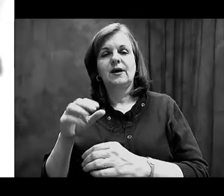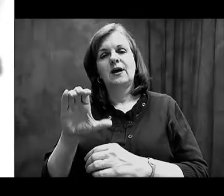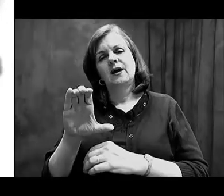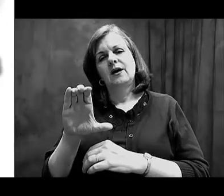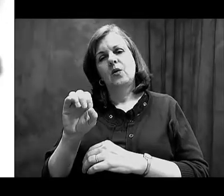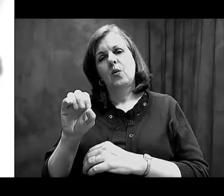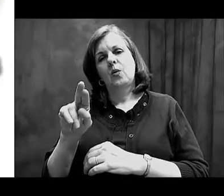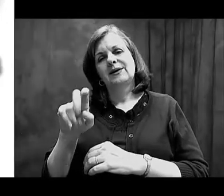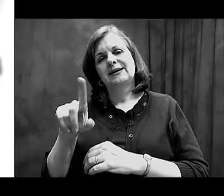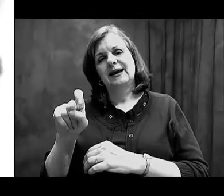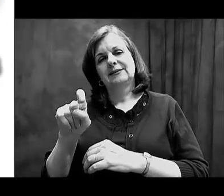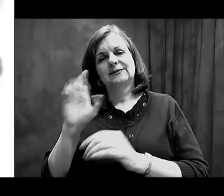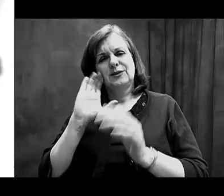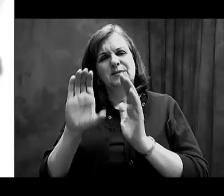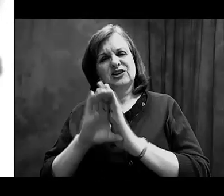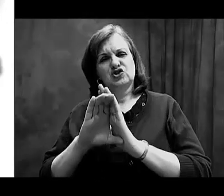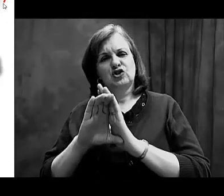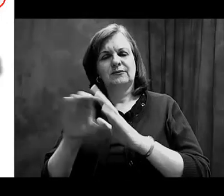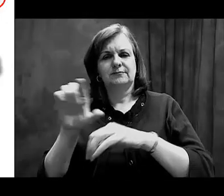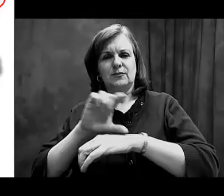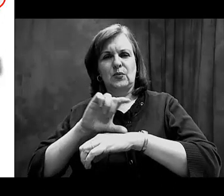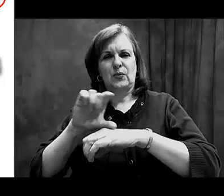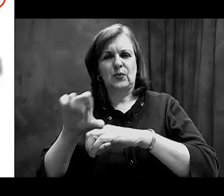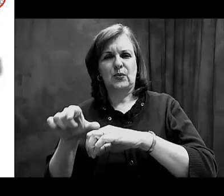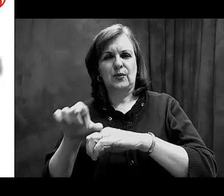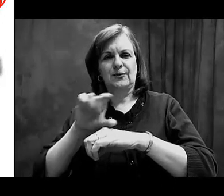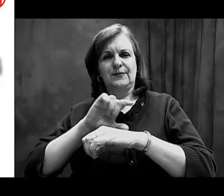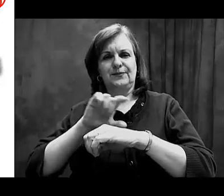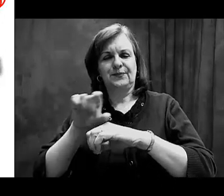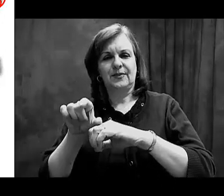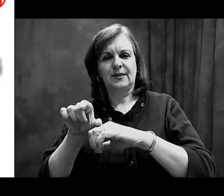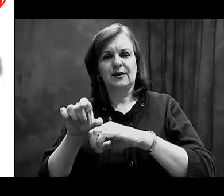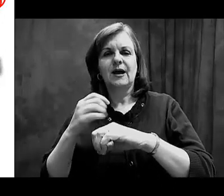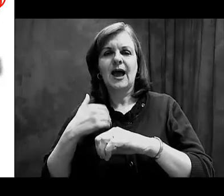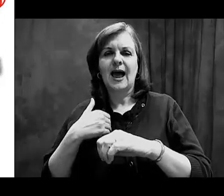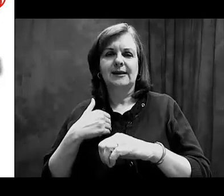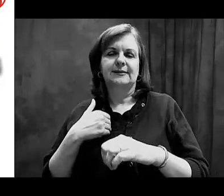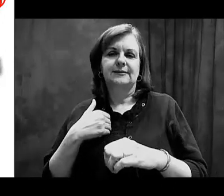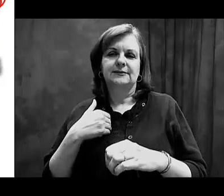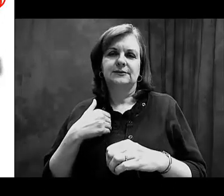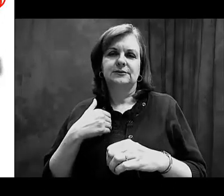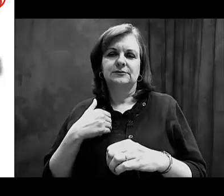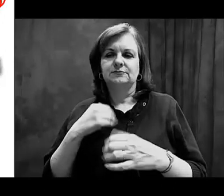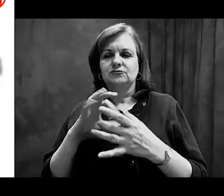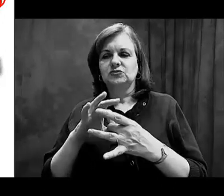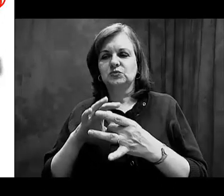the cortex or the outside part is associated with